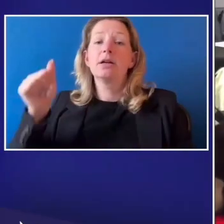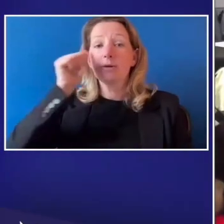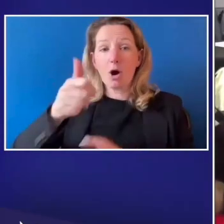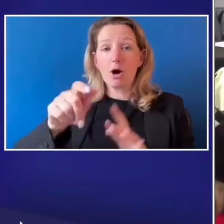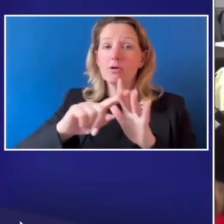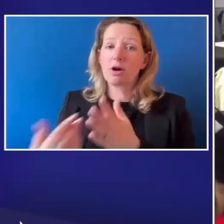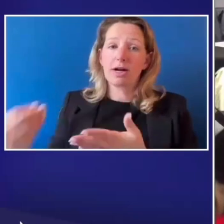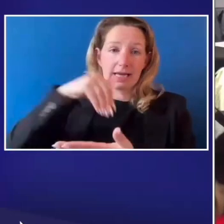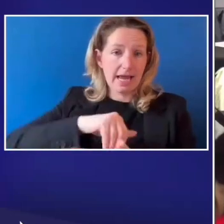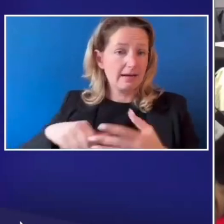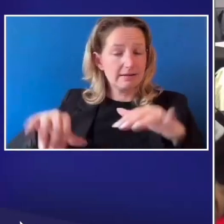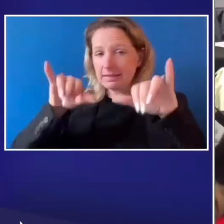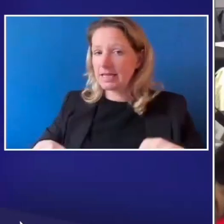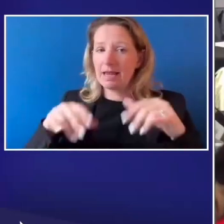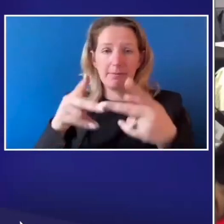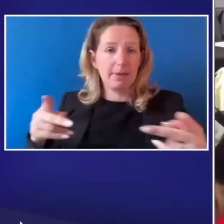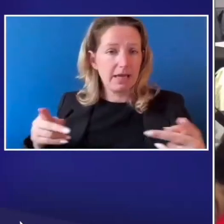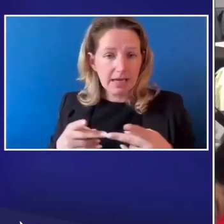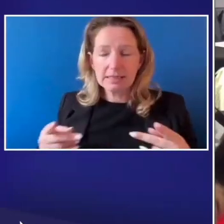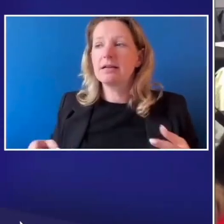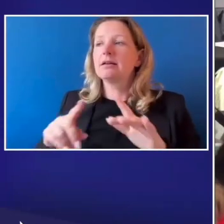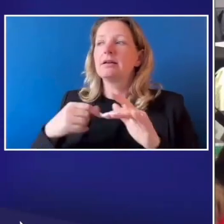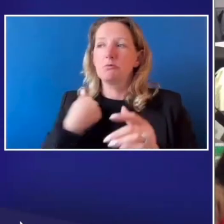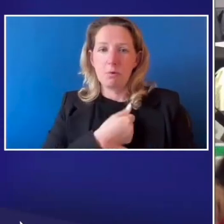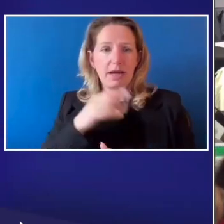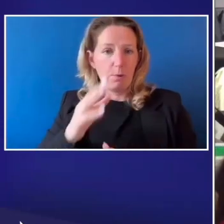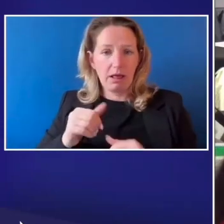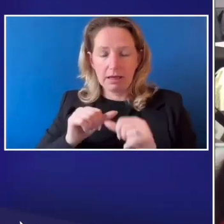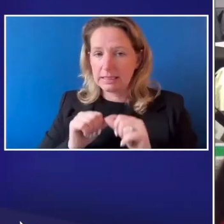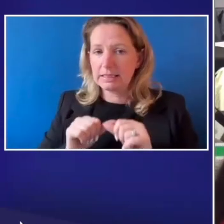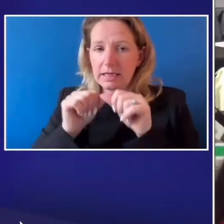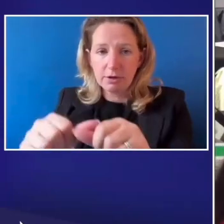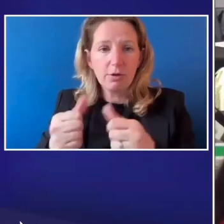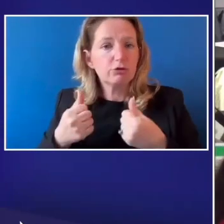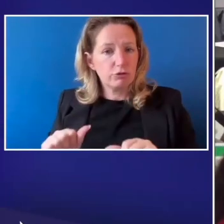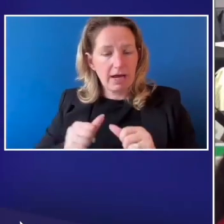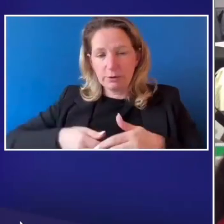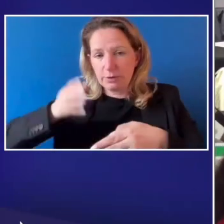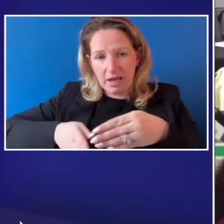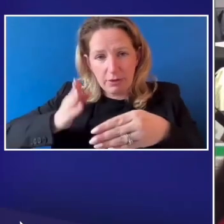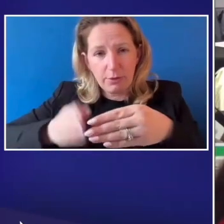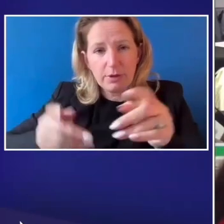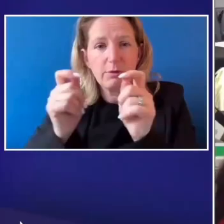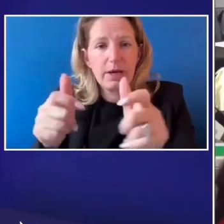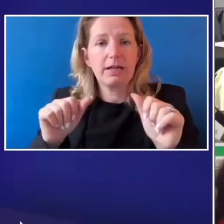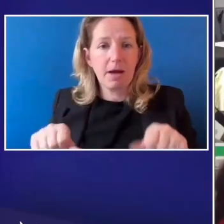We'll continue. We'll try to get through this as quickly as possible. There's another section, which I think we're going to get a lot of comments